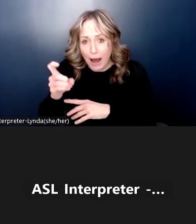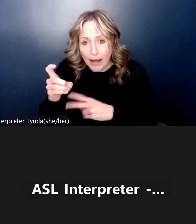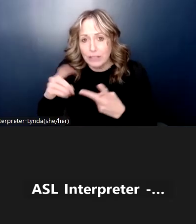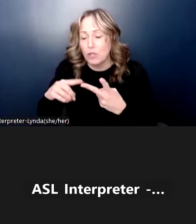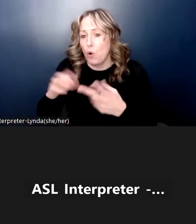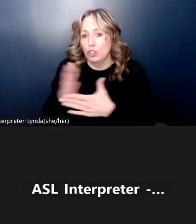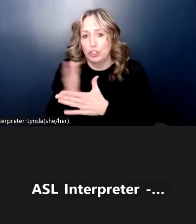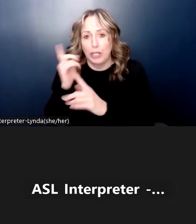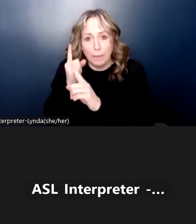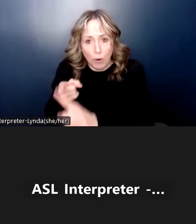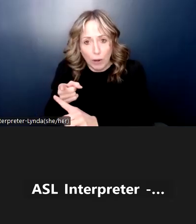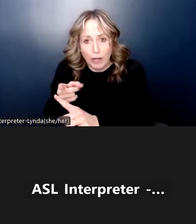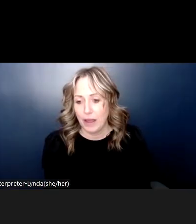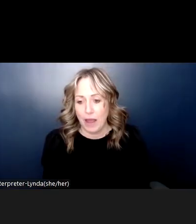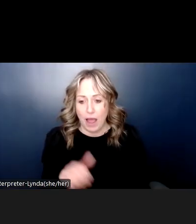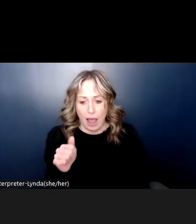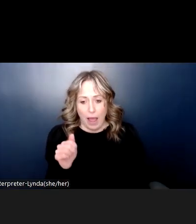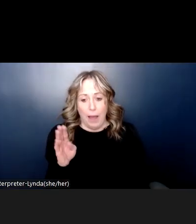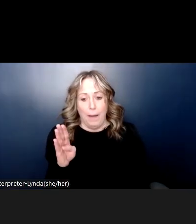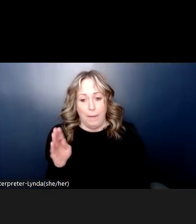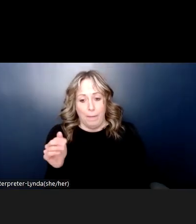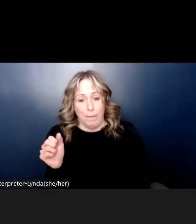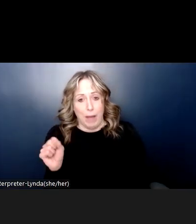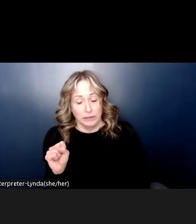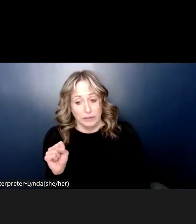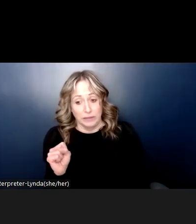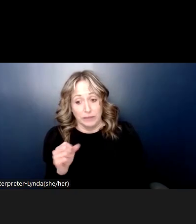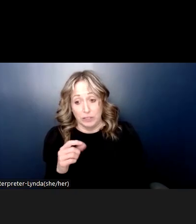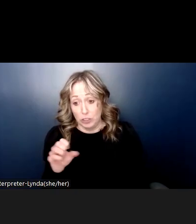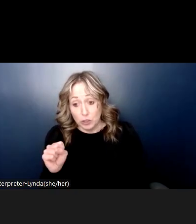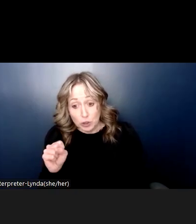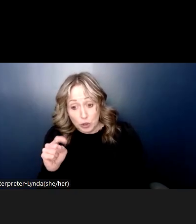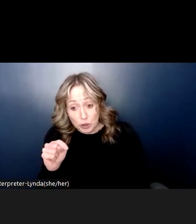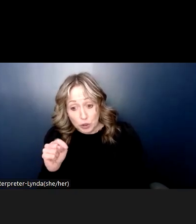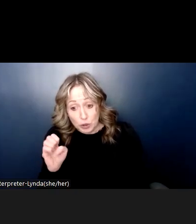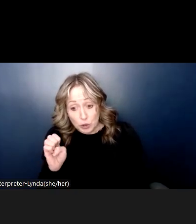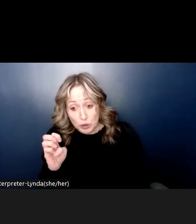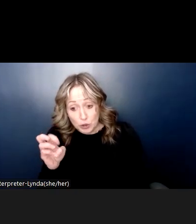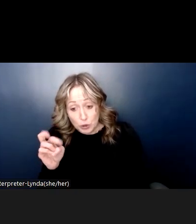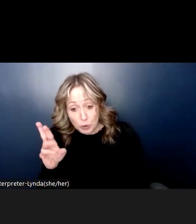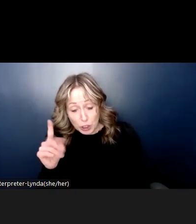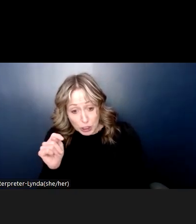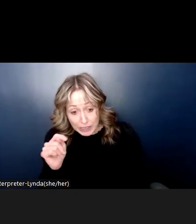Those still have to be done right. Stuart. Any, just hey, I'm just scrolling through,